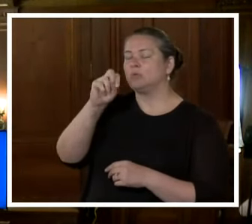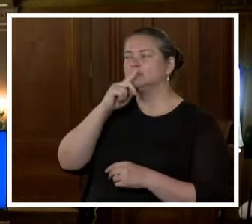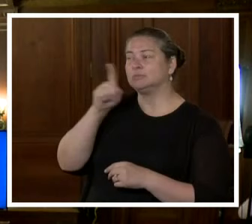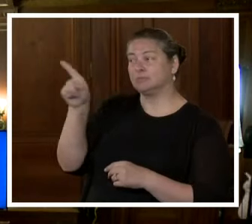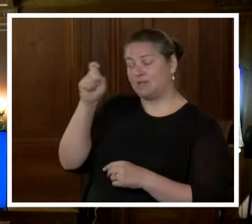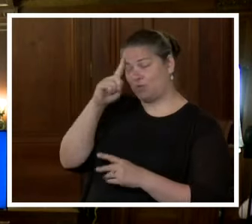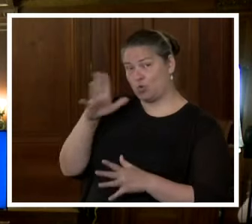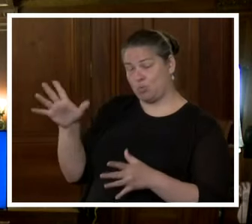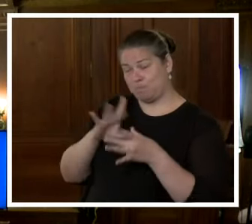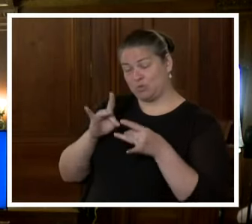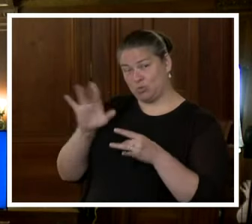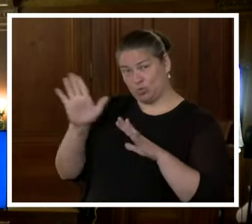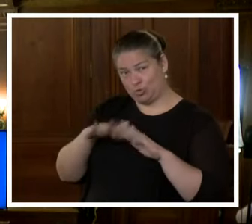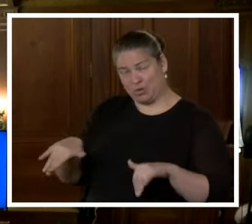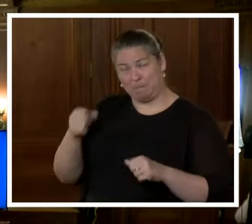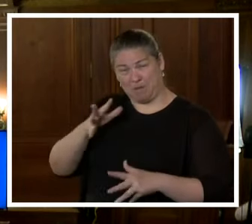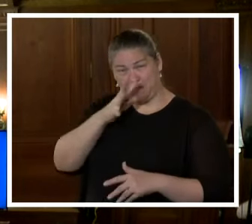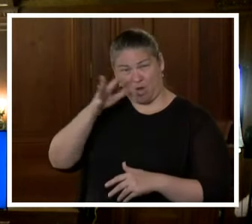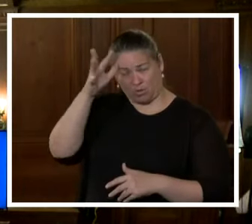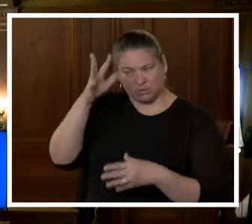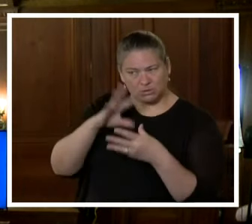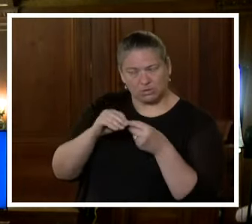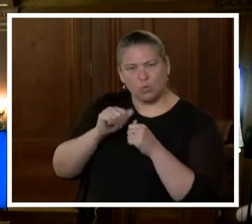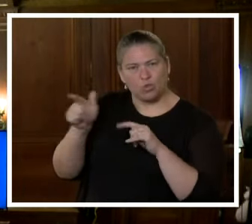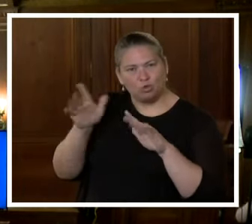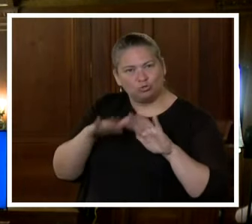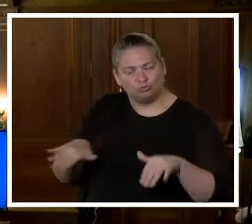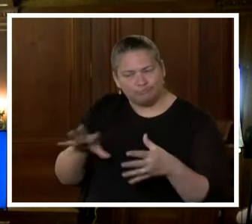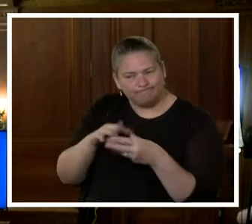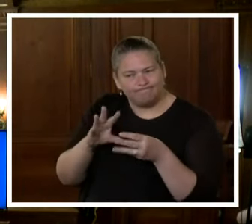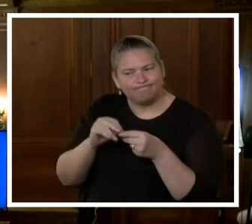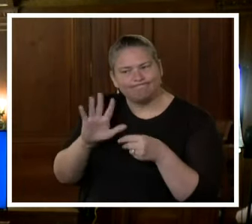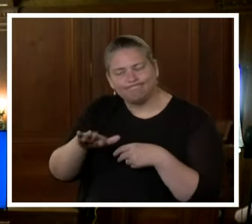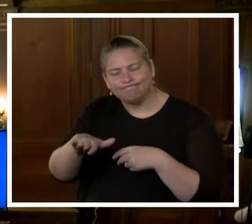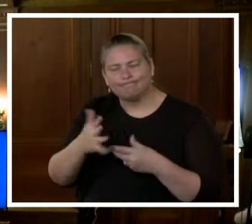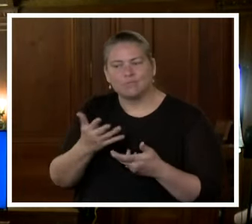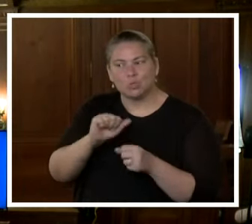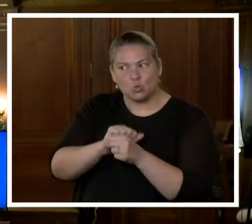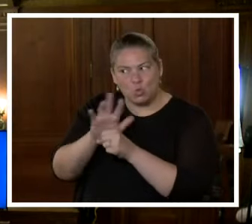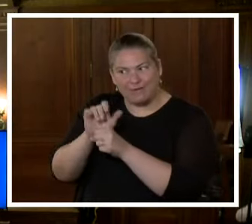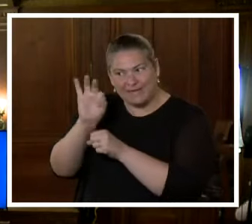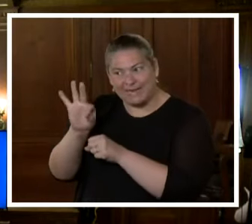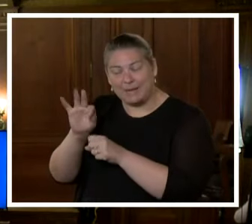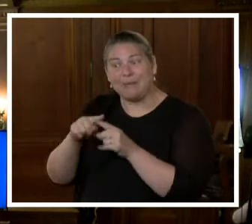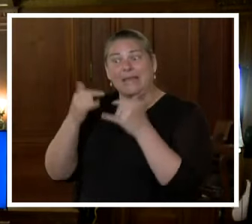RAISED OUR KIDS SAYING THAT